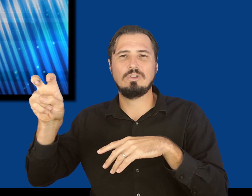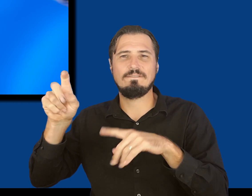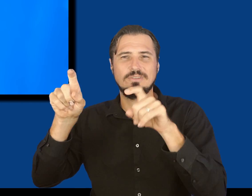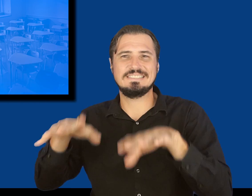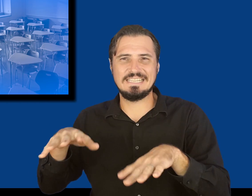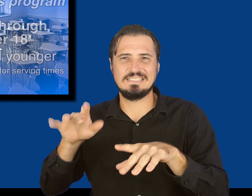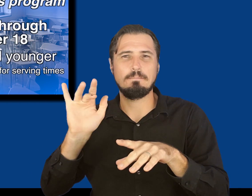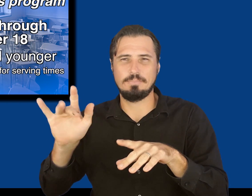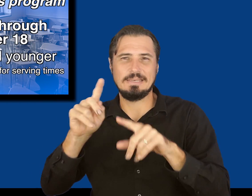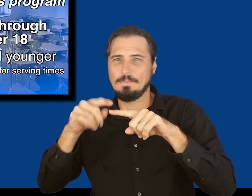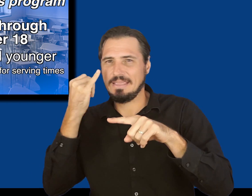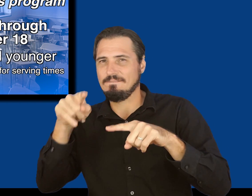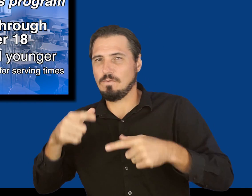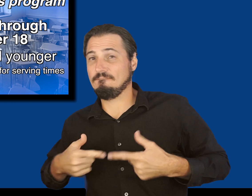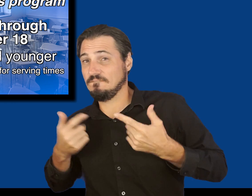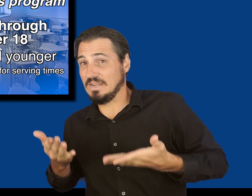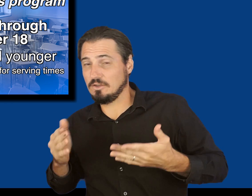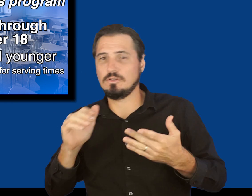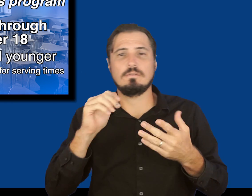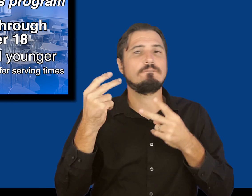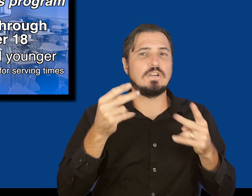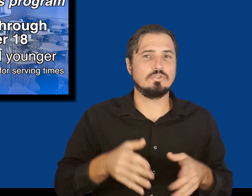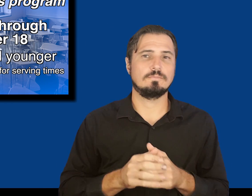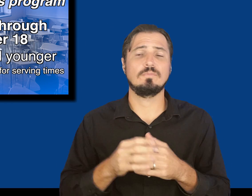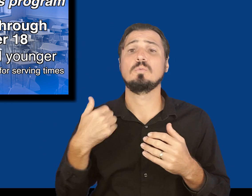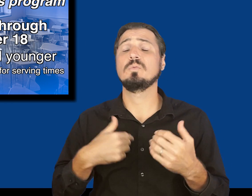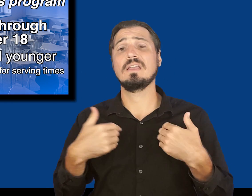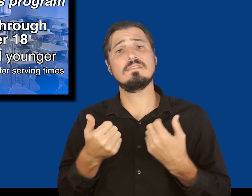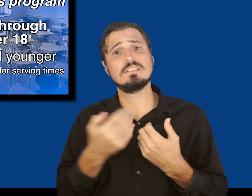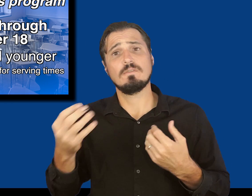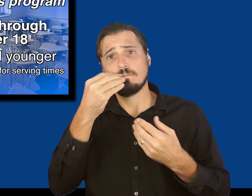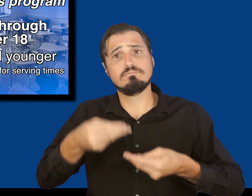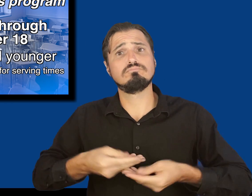There are still several food distribution programs underway on our Island the state department of